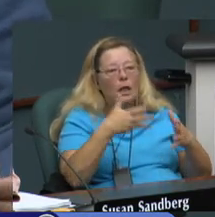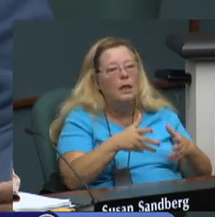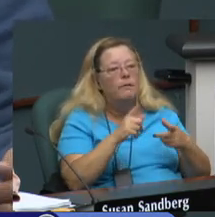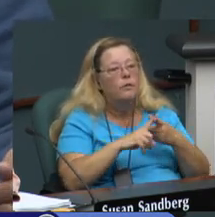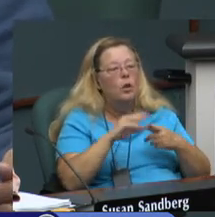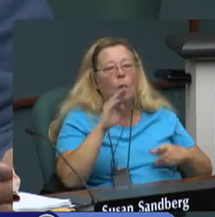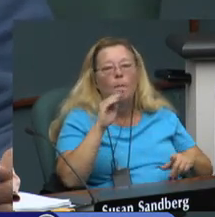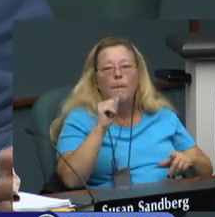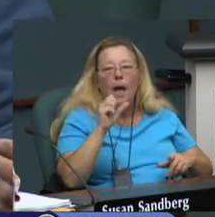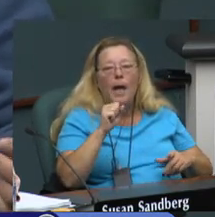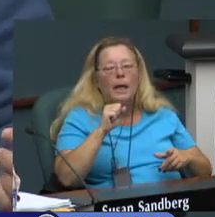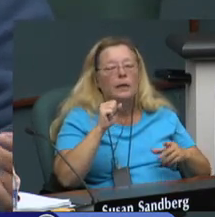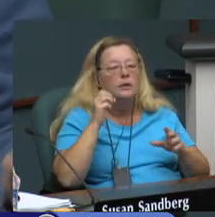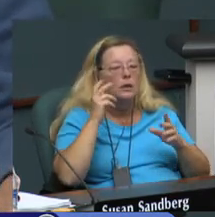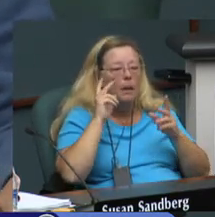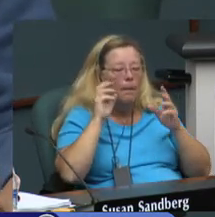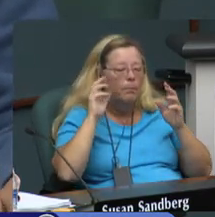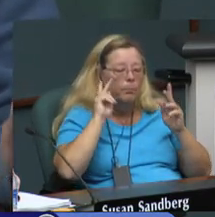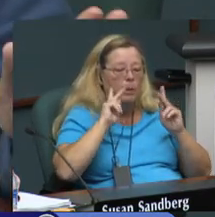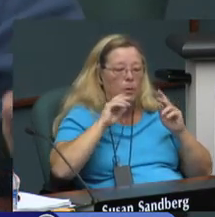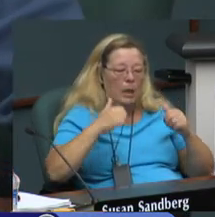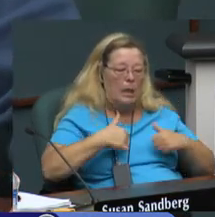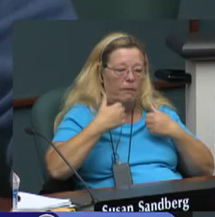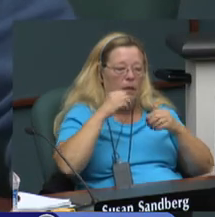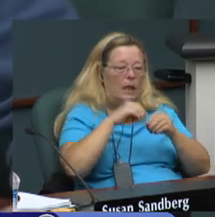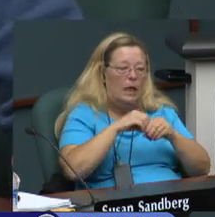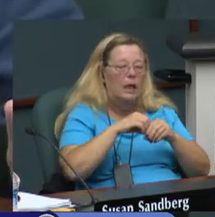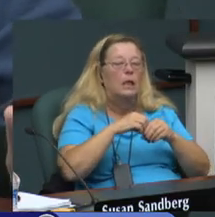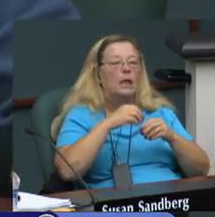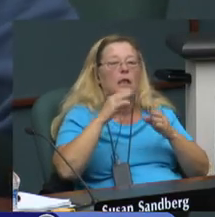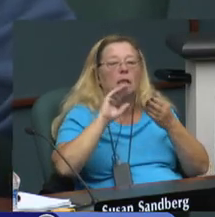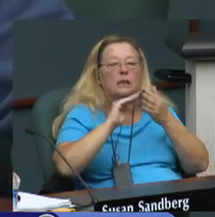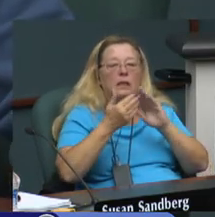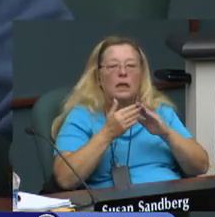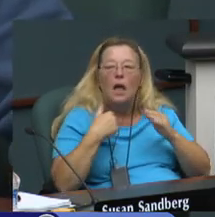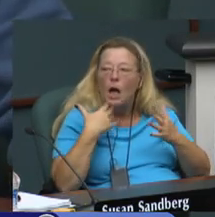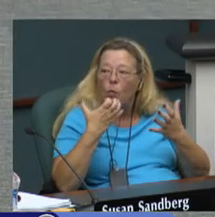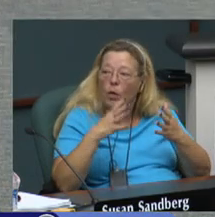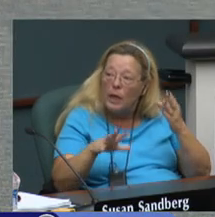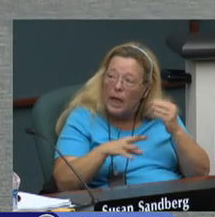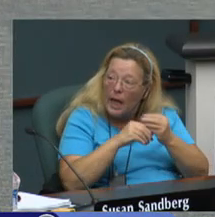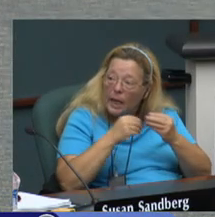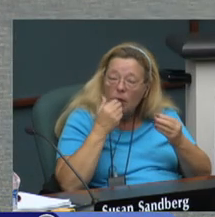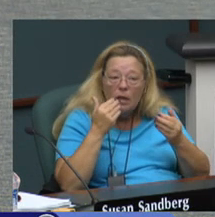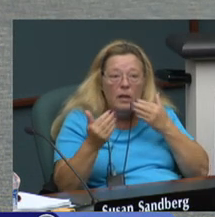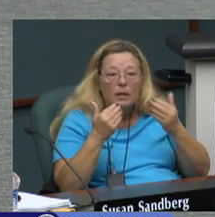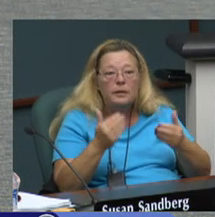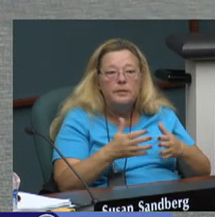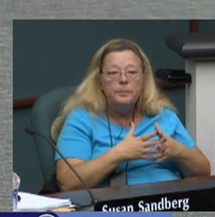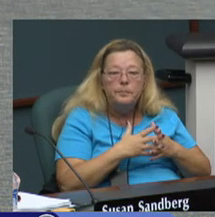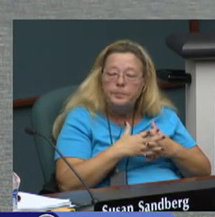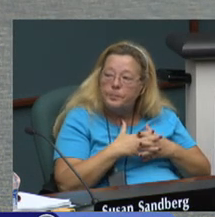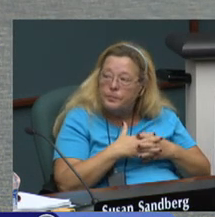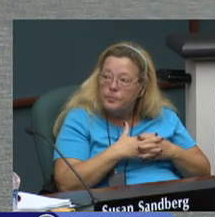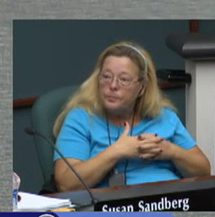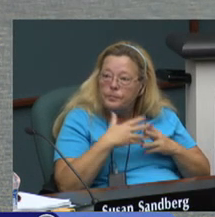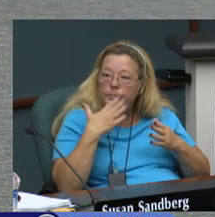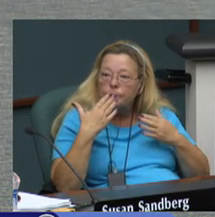of the cities so anyway I just wanted to add that thank you thank you it looks